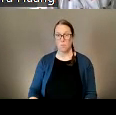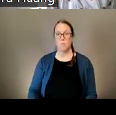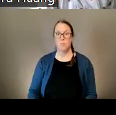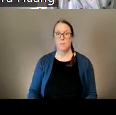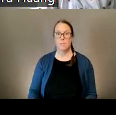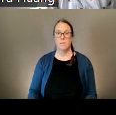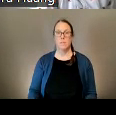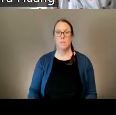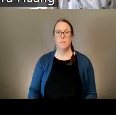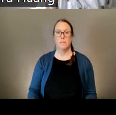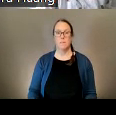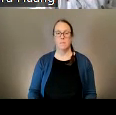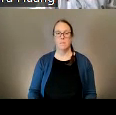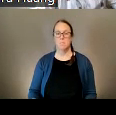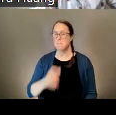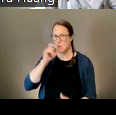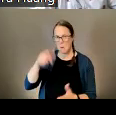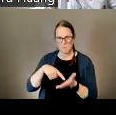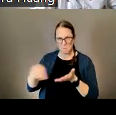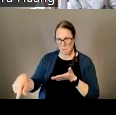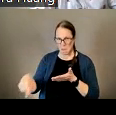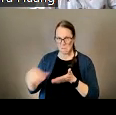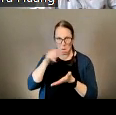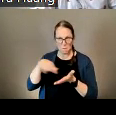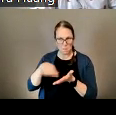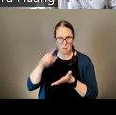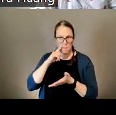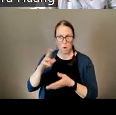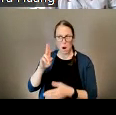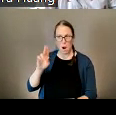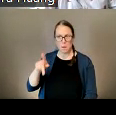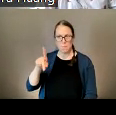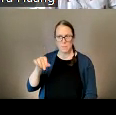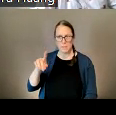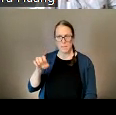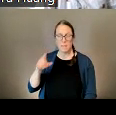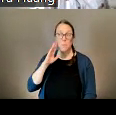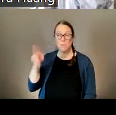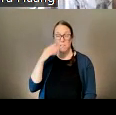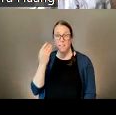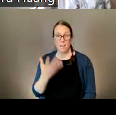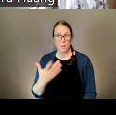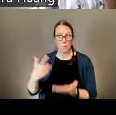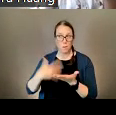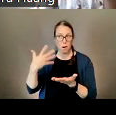You don't have to pay anything even for updates. It'll just let you know periodically when updates are available.